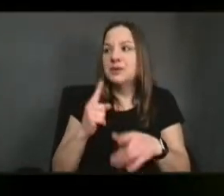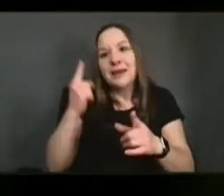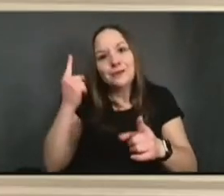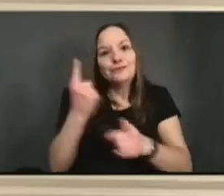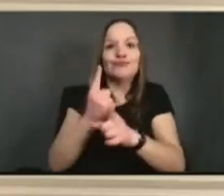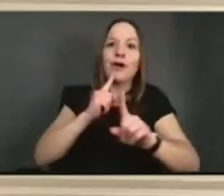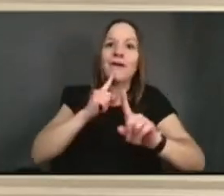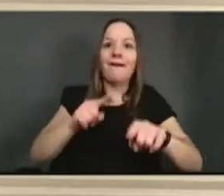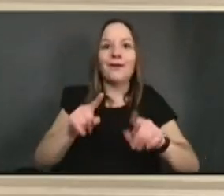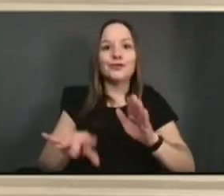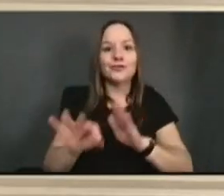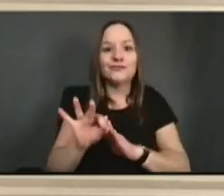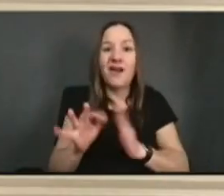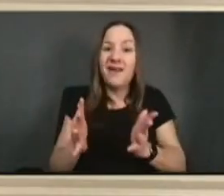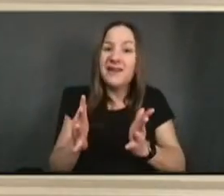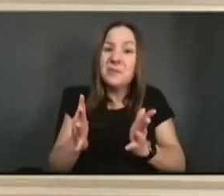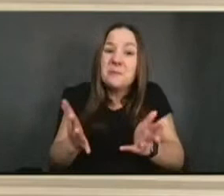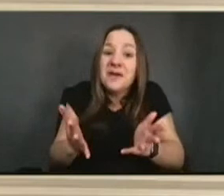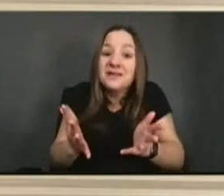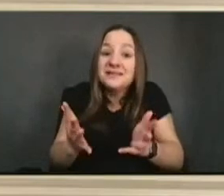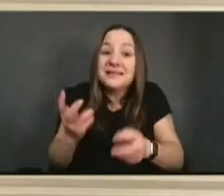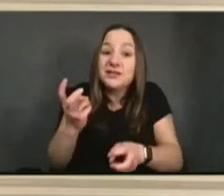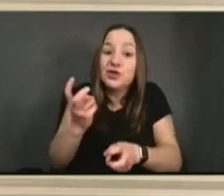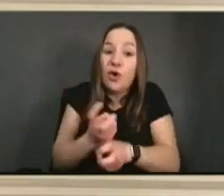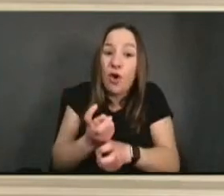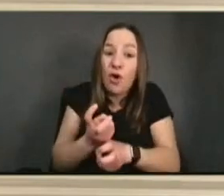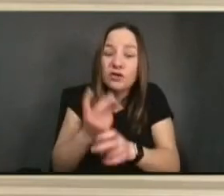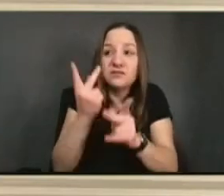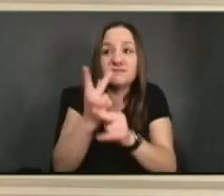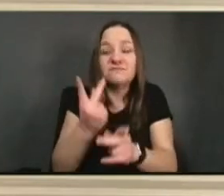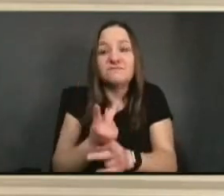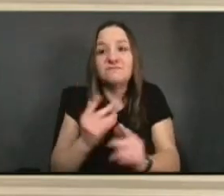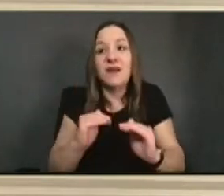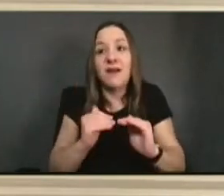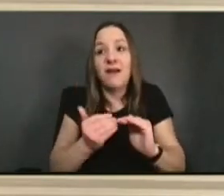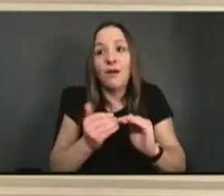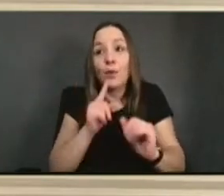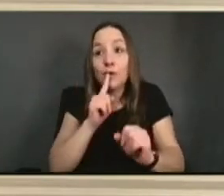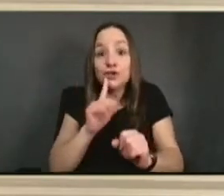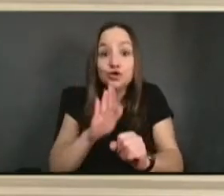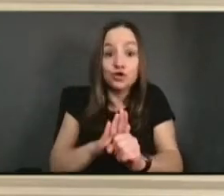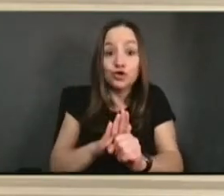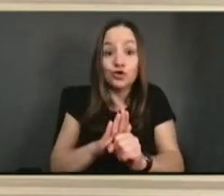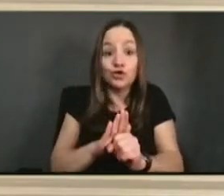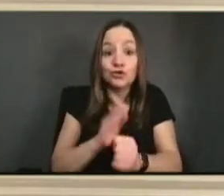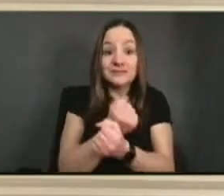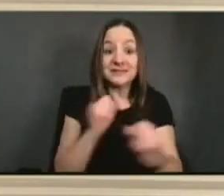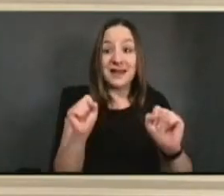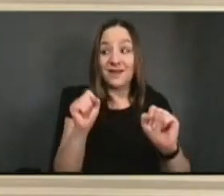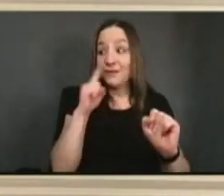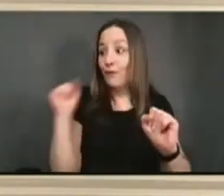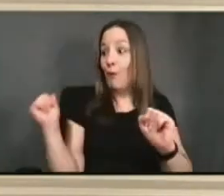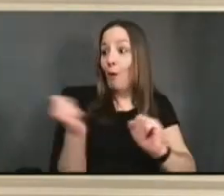to our kidso trand get it right And that's hard. It is